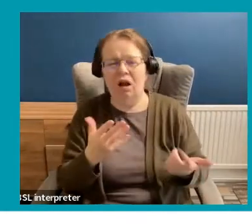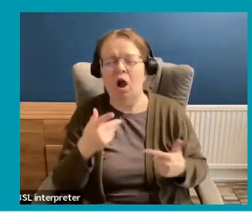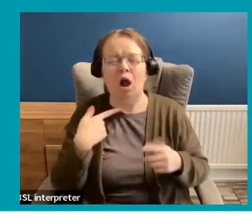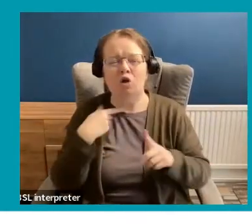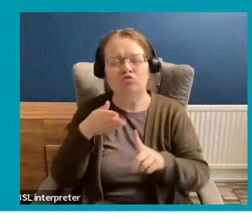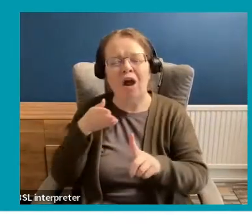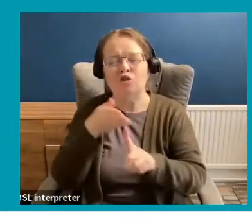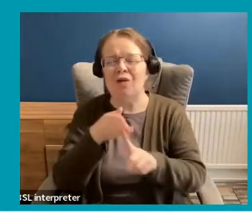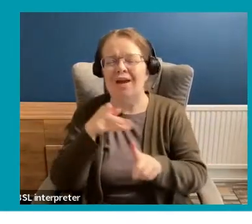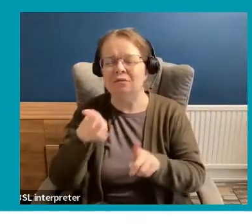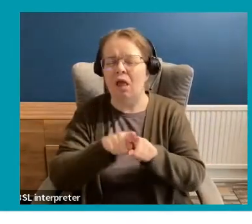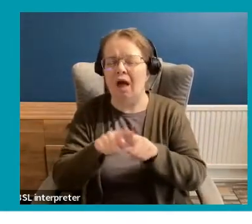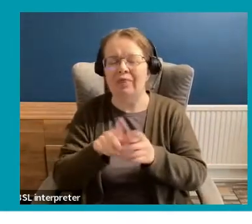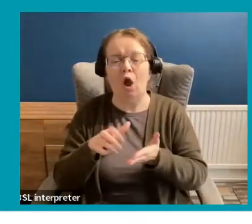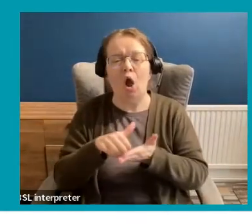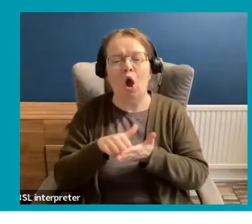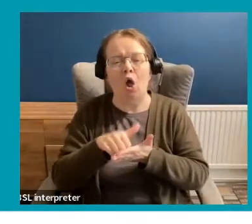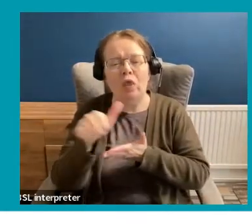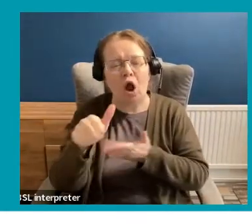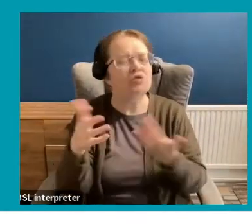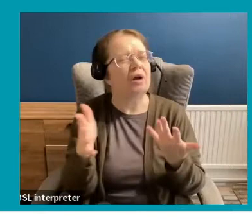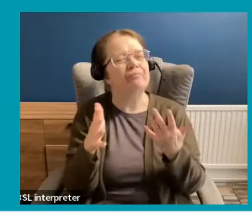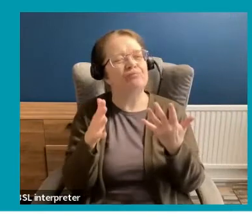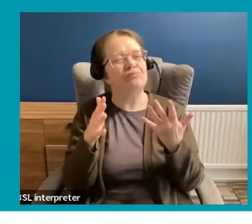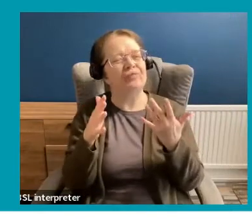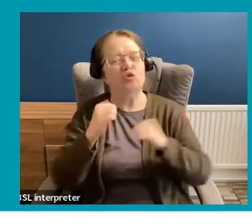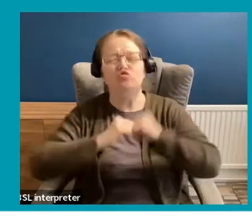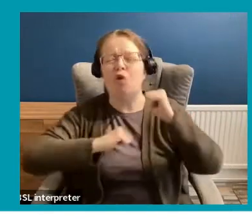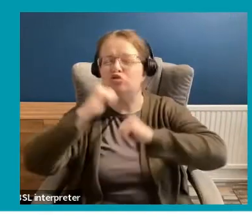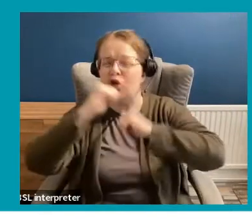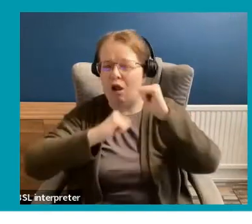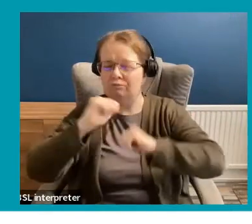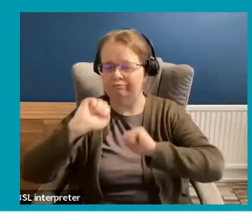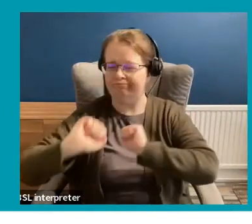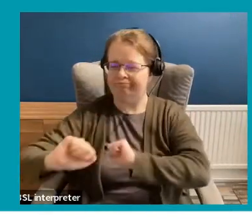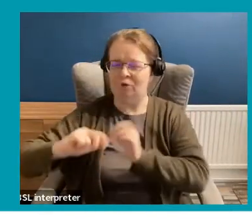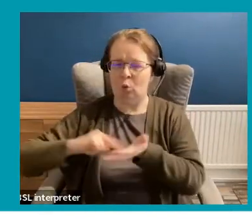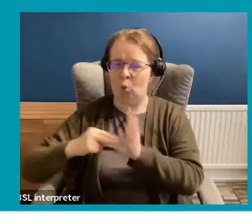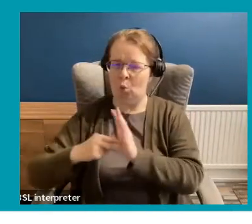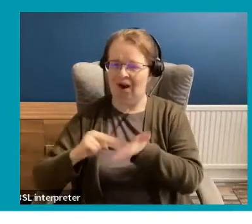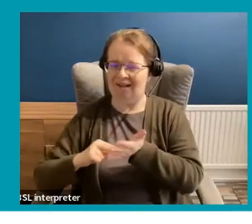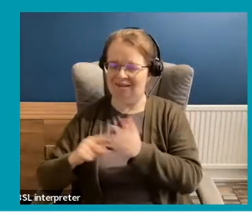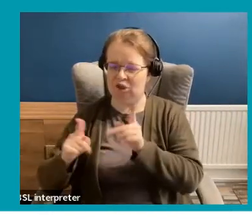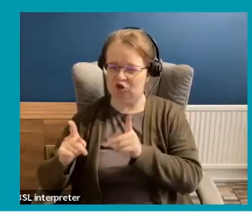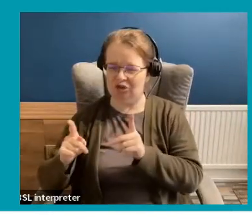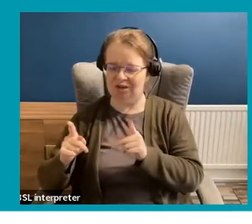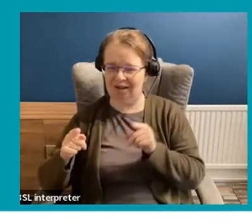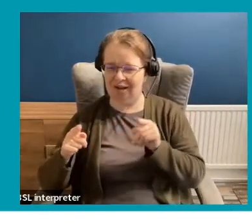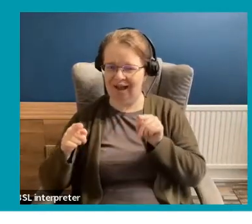aspects like the structures of an organization. So all of that was floating around my brain.